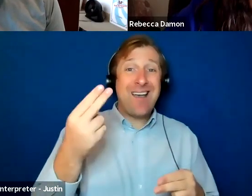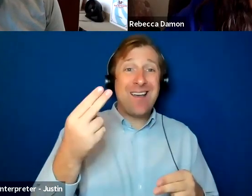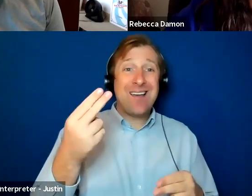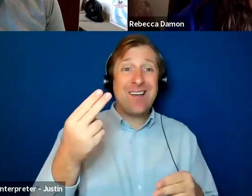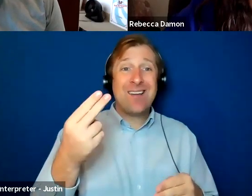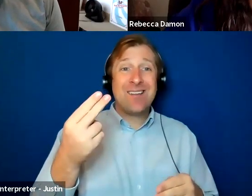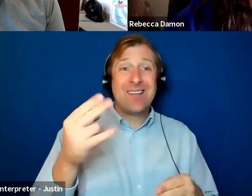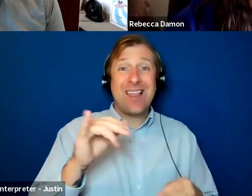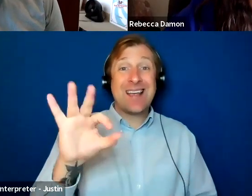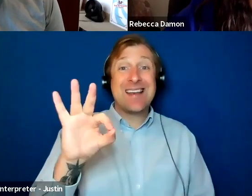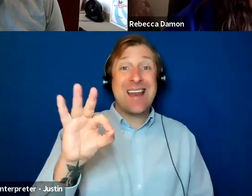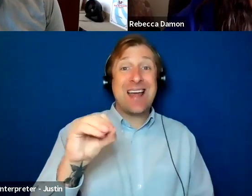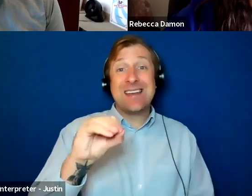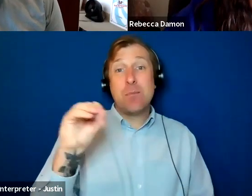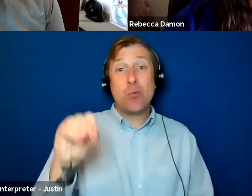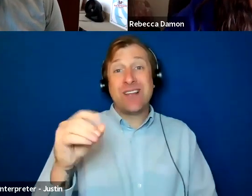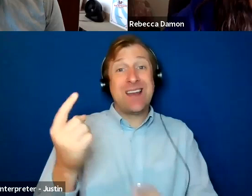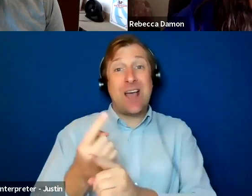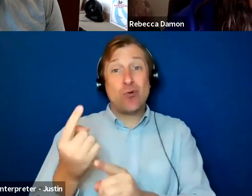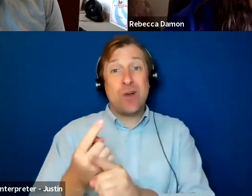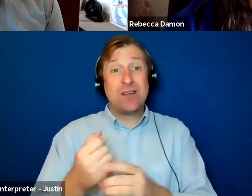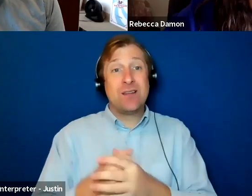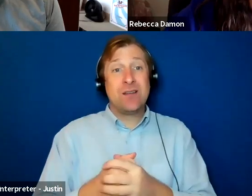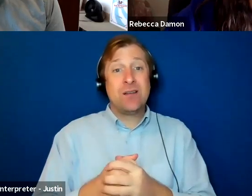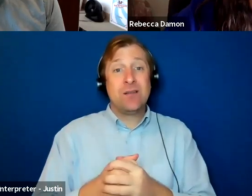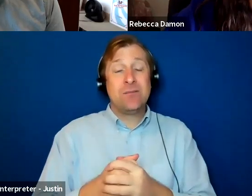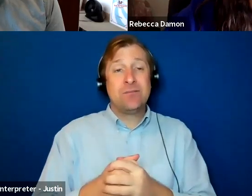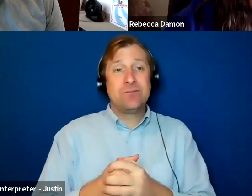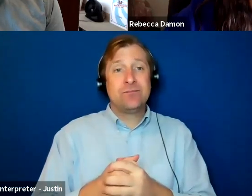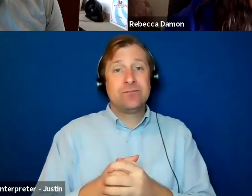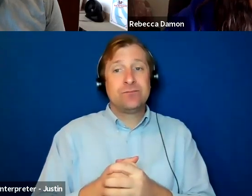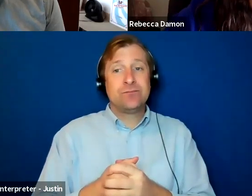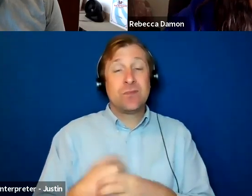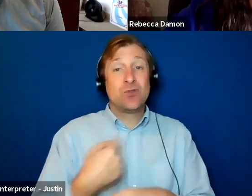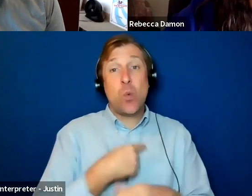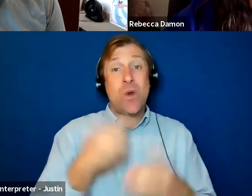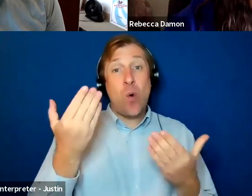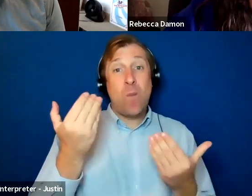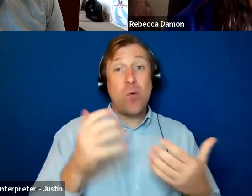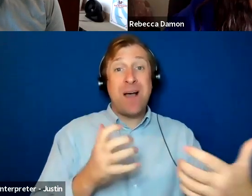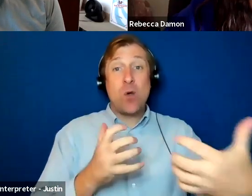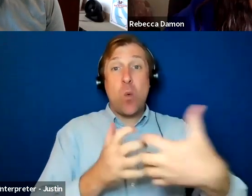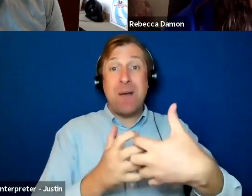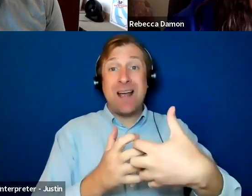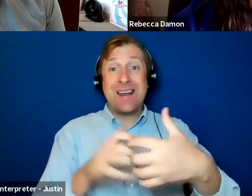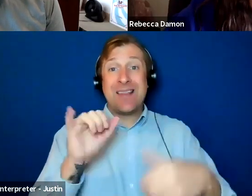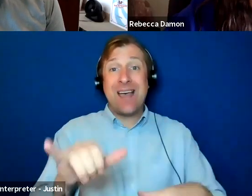In the upper 90 percentile of that. And so we're hopeful that by combining that with the other layers of protection,